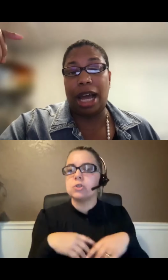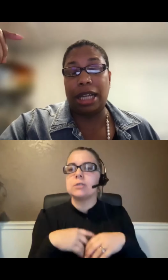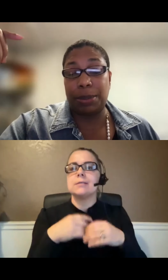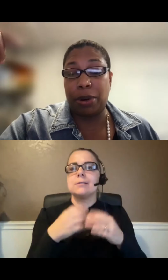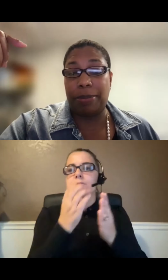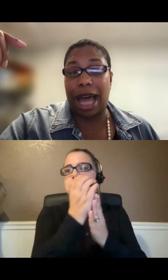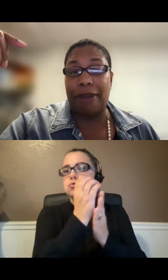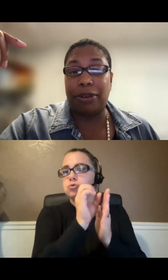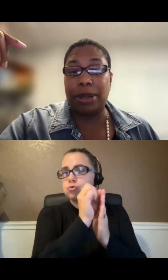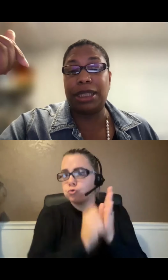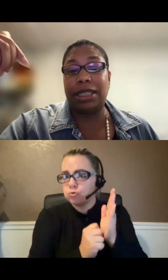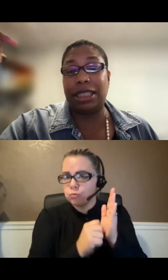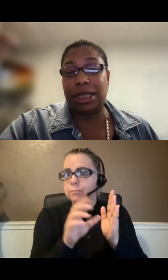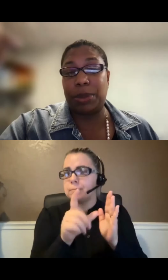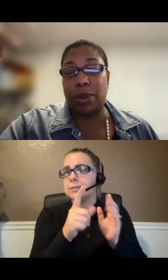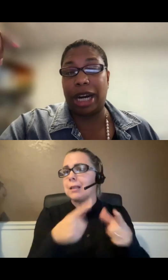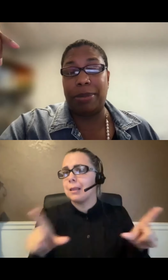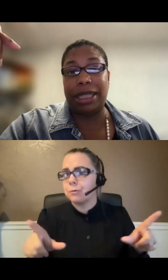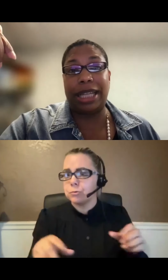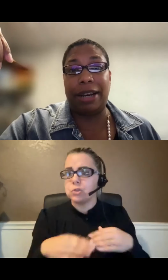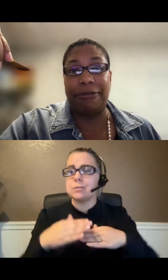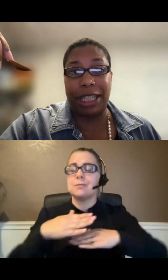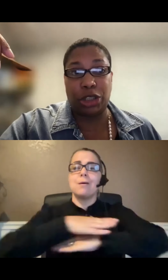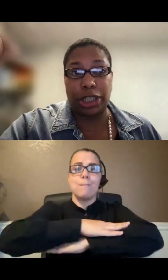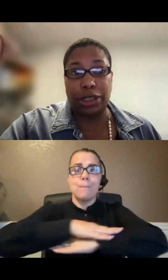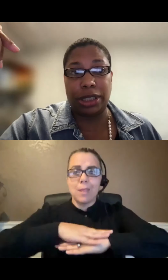supported platforms, system requirements, and features.